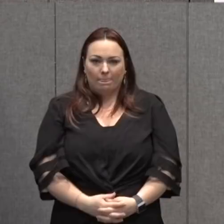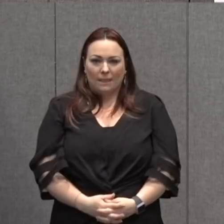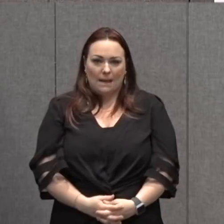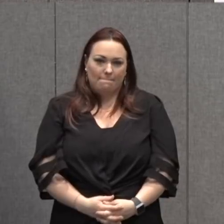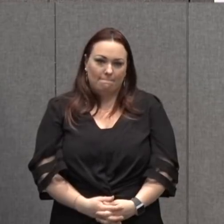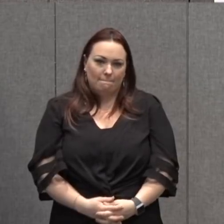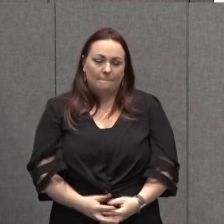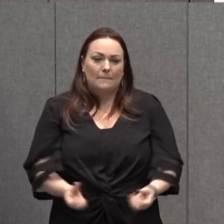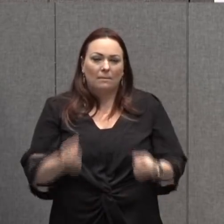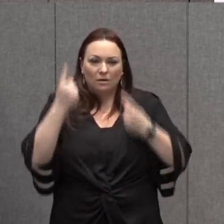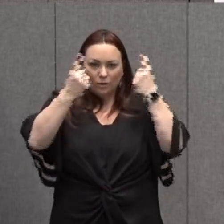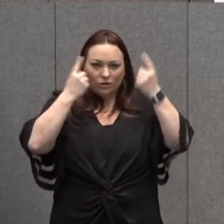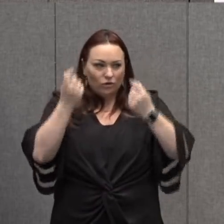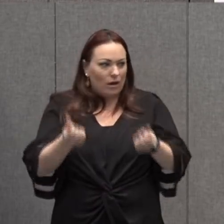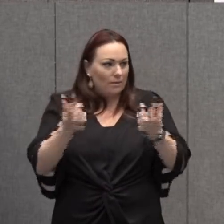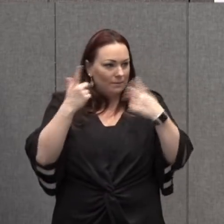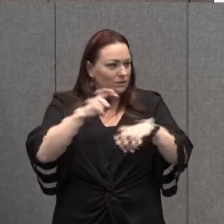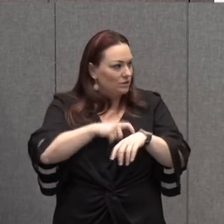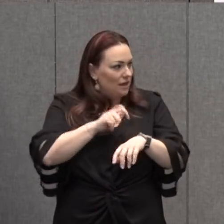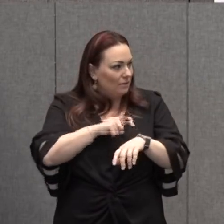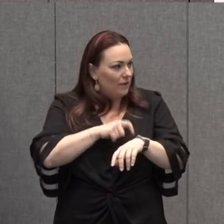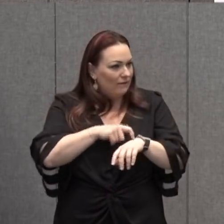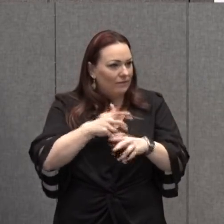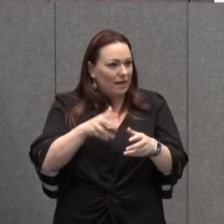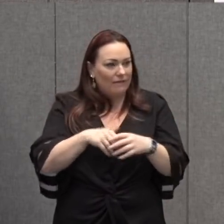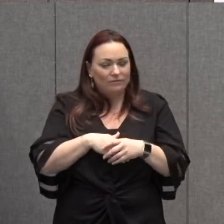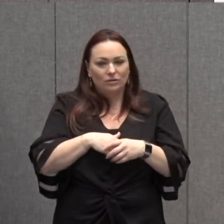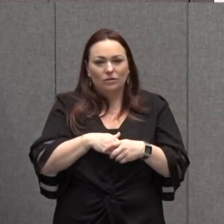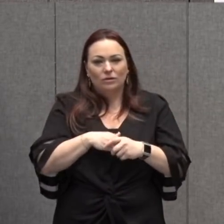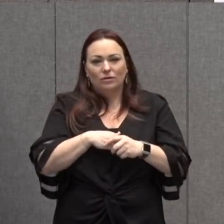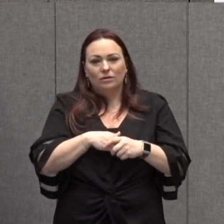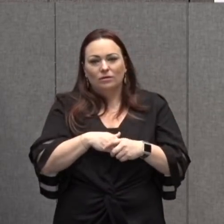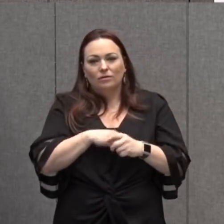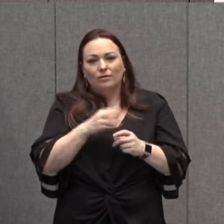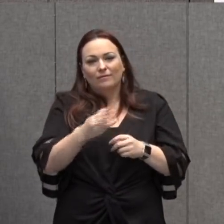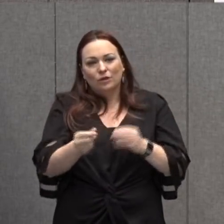I wonder how much time we have left. Okay so we get to do a few more.